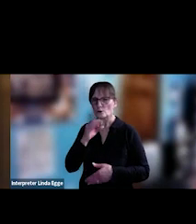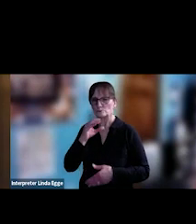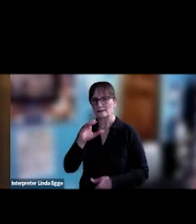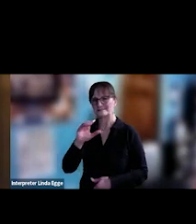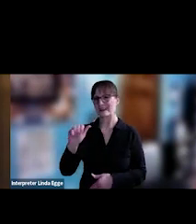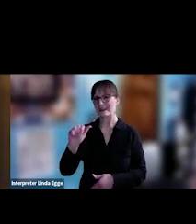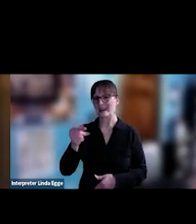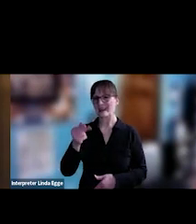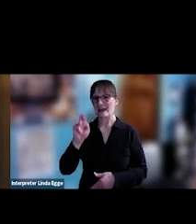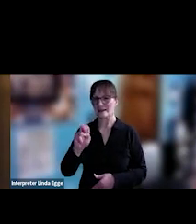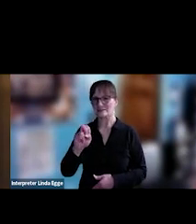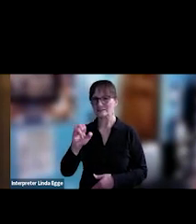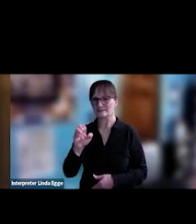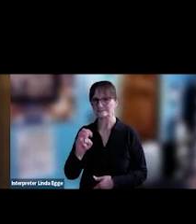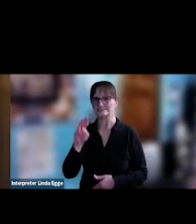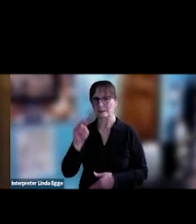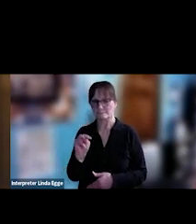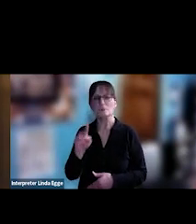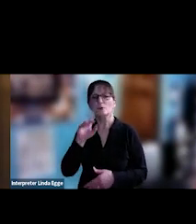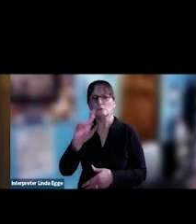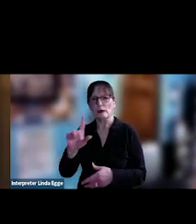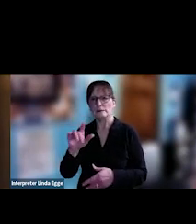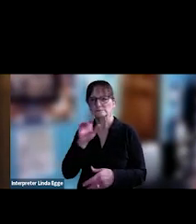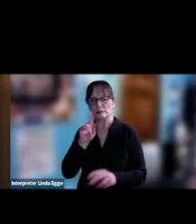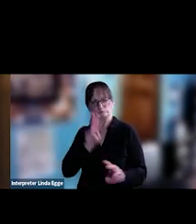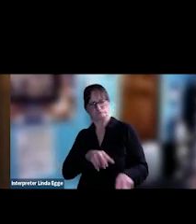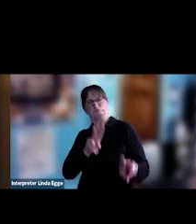this is the systemic devaluing of older people